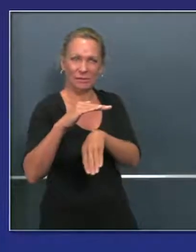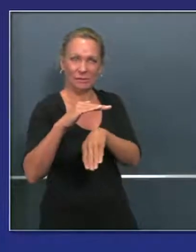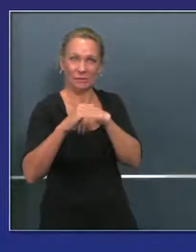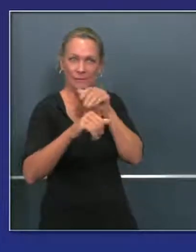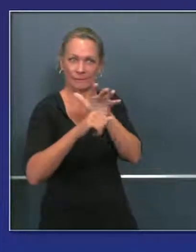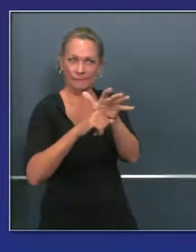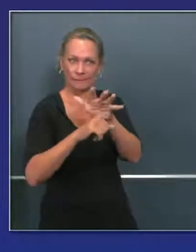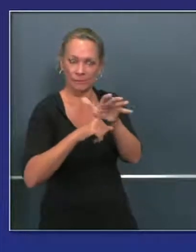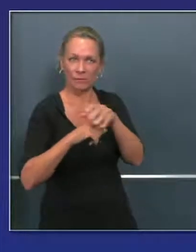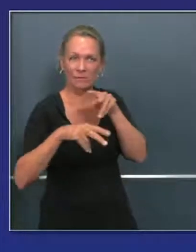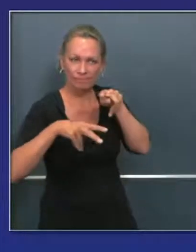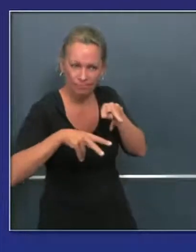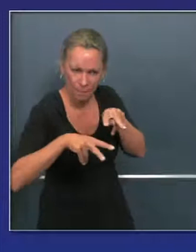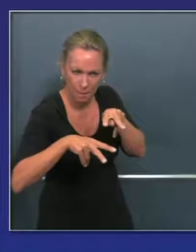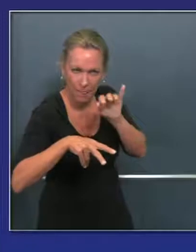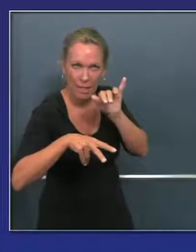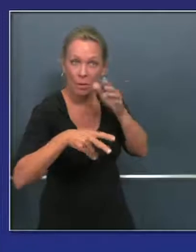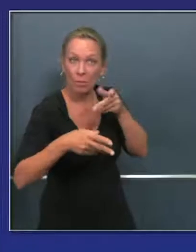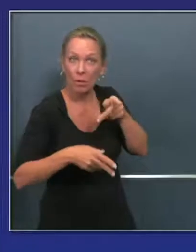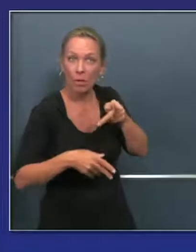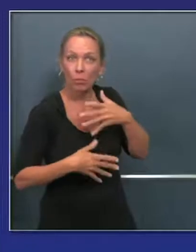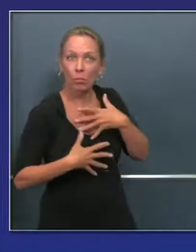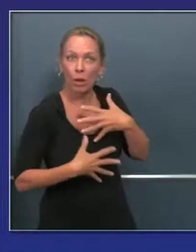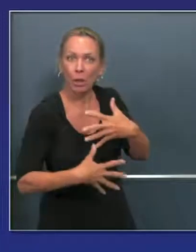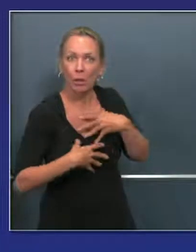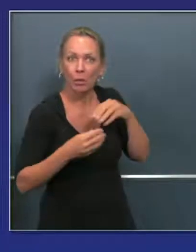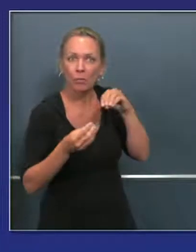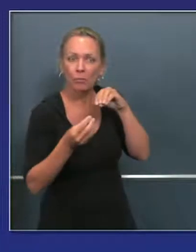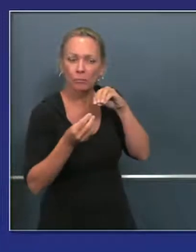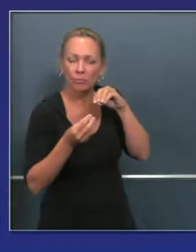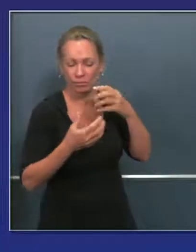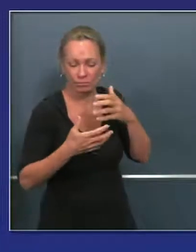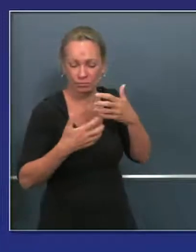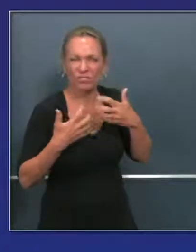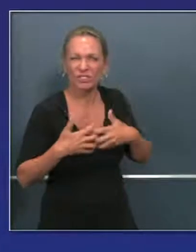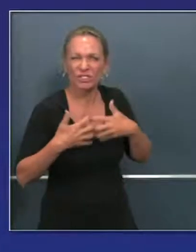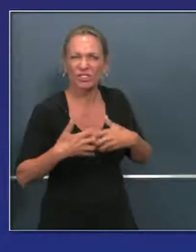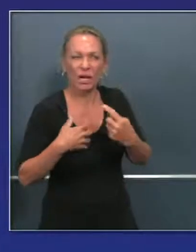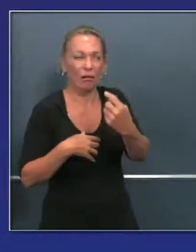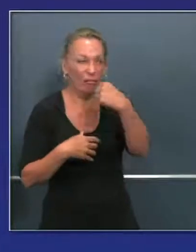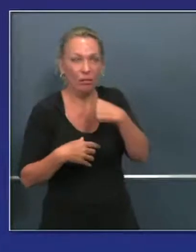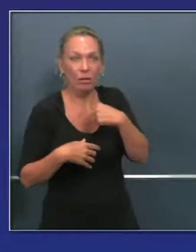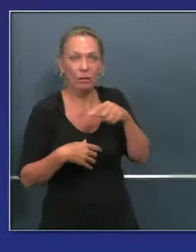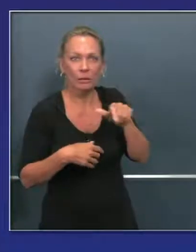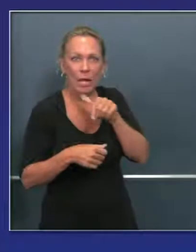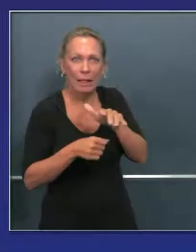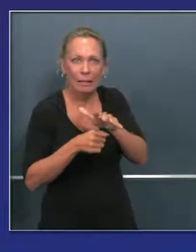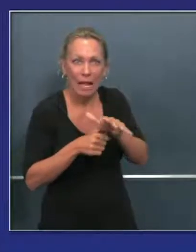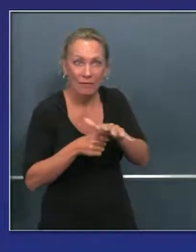them on the county monitoring list so we can begin that targeted engagement as the governor